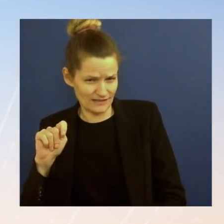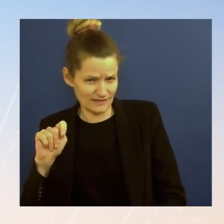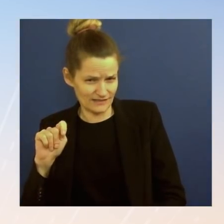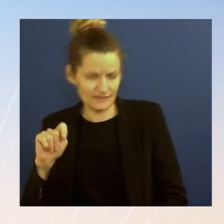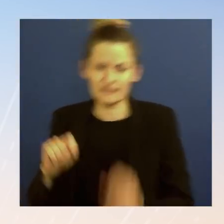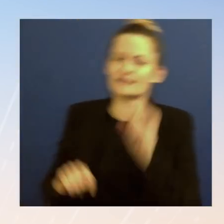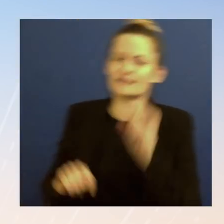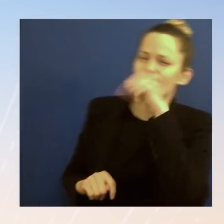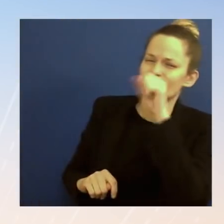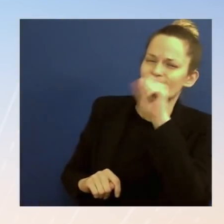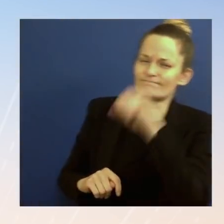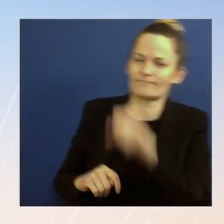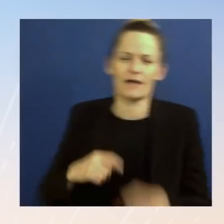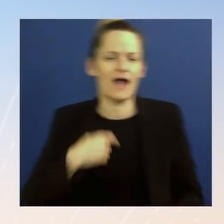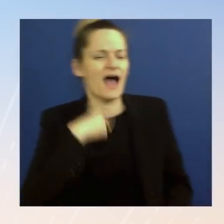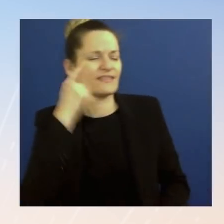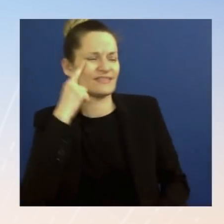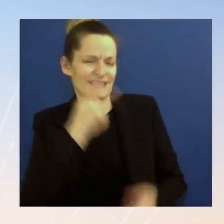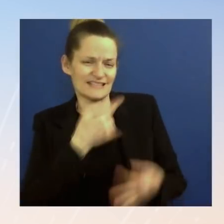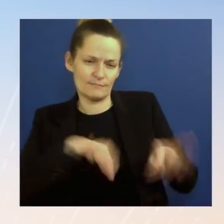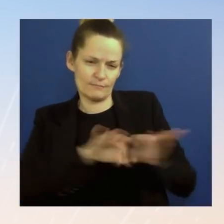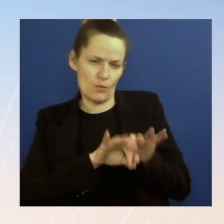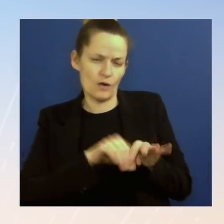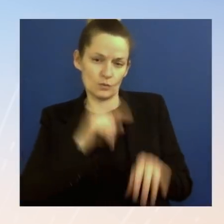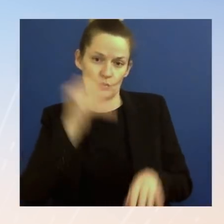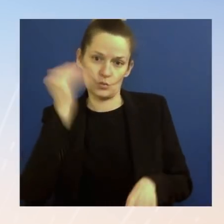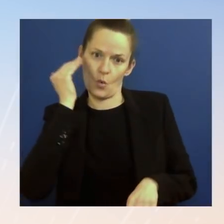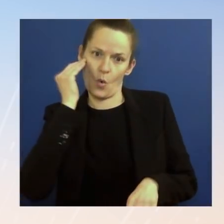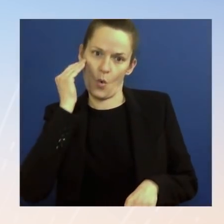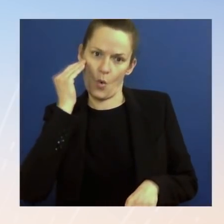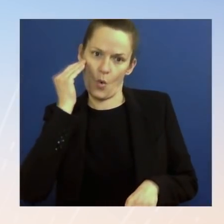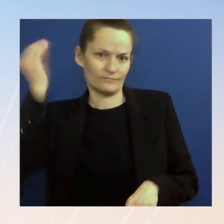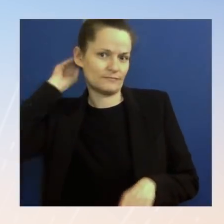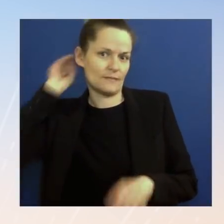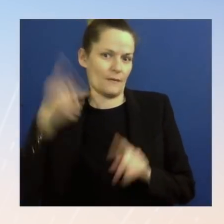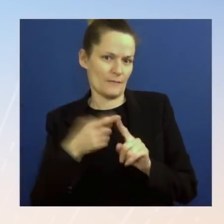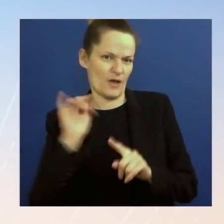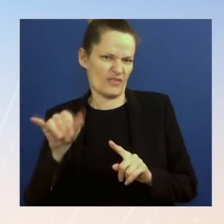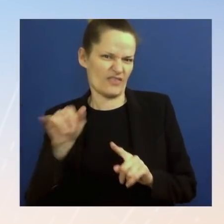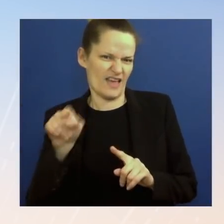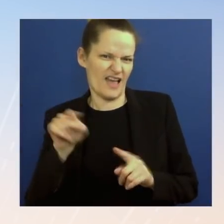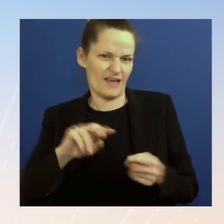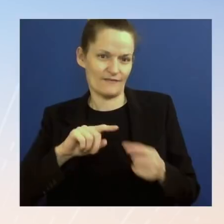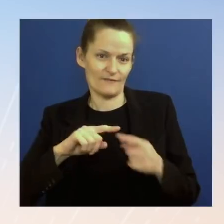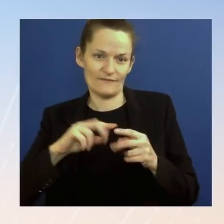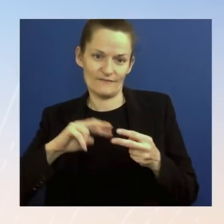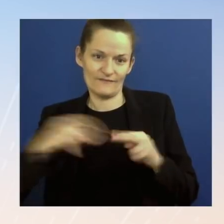is that it's circulated in the United States for some time. We've been watching it closely, of course.